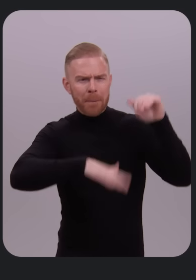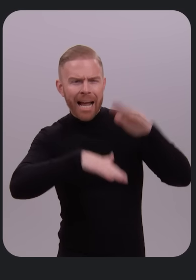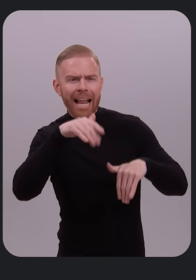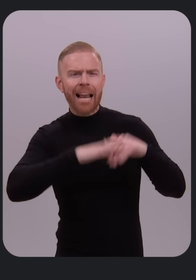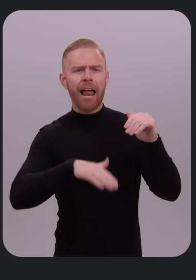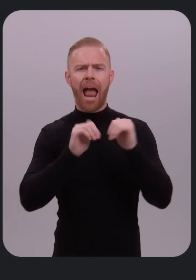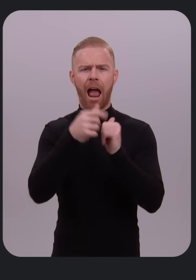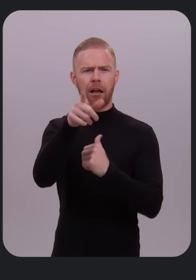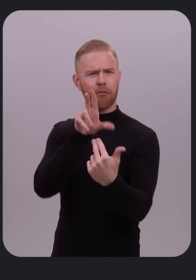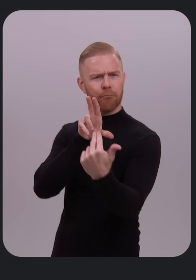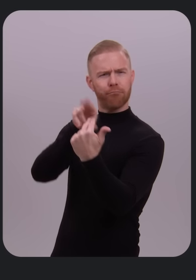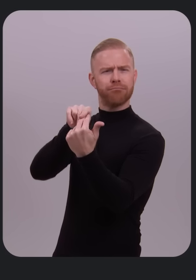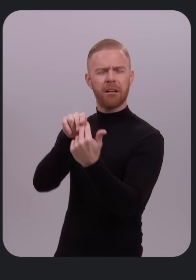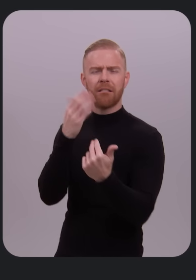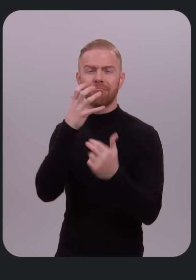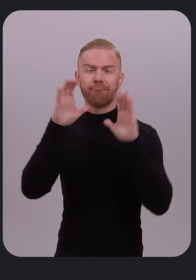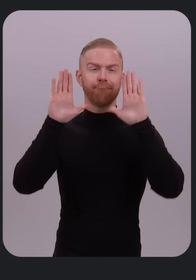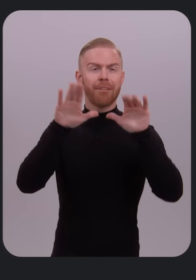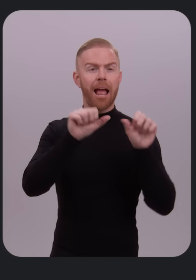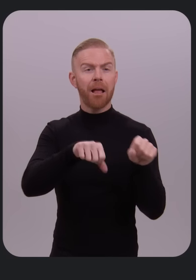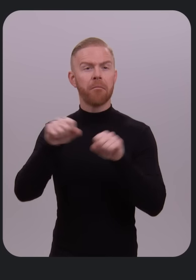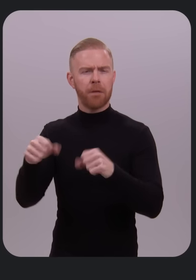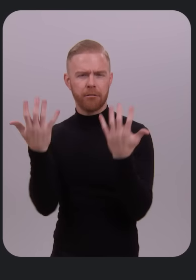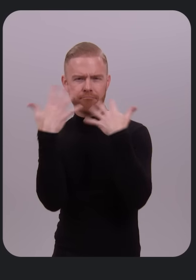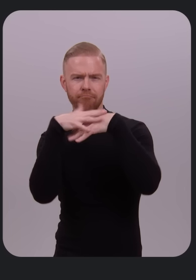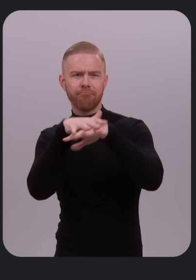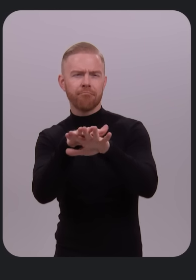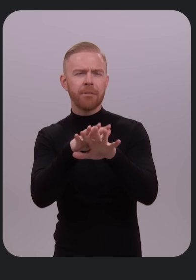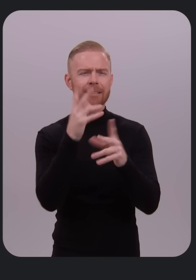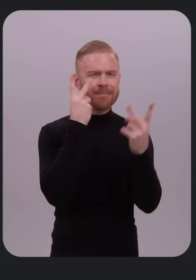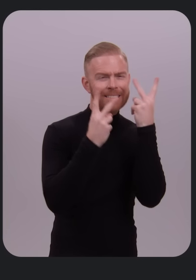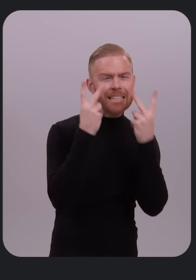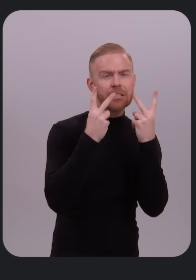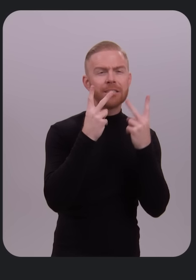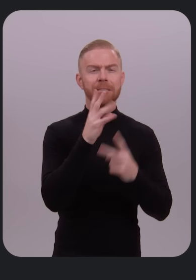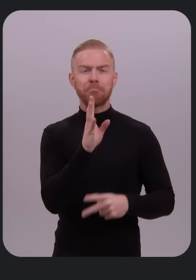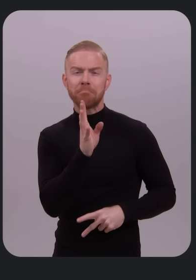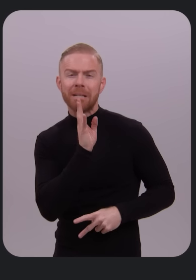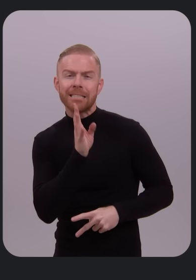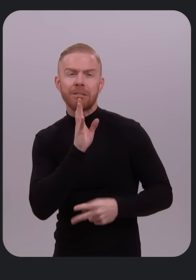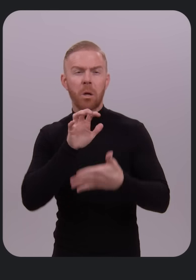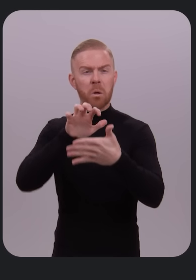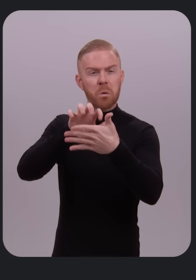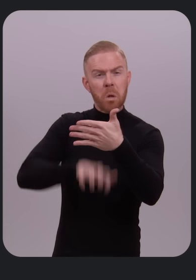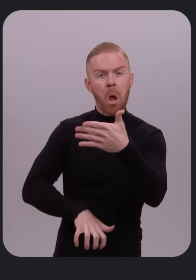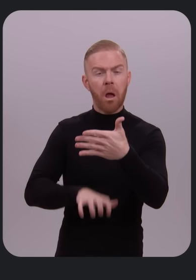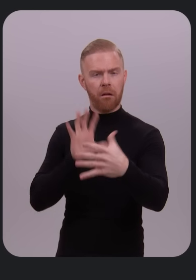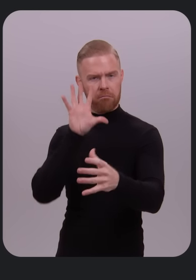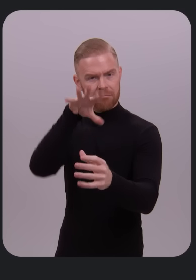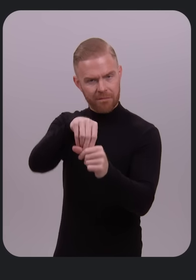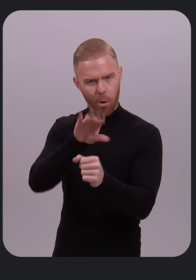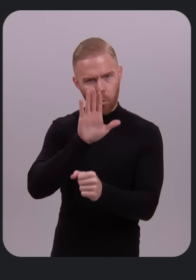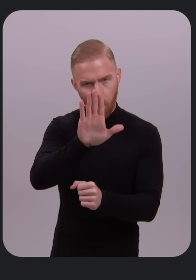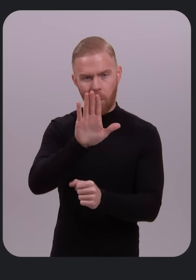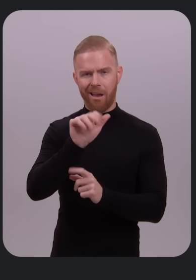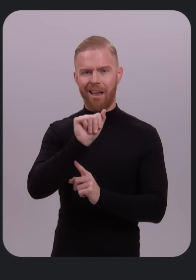the incredible capabilities to integrate vision, speech, and coding into your own applications.